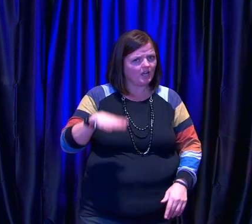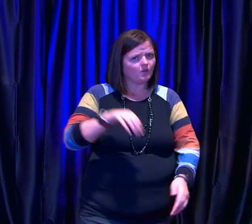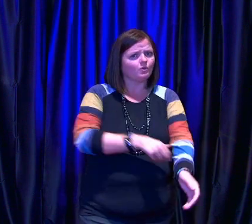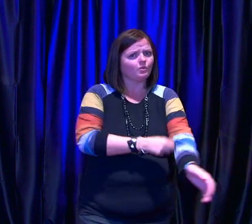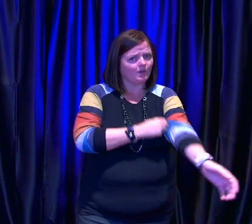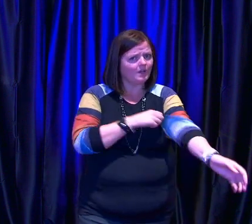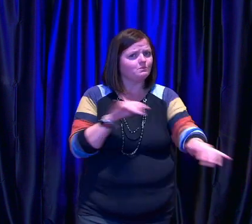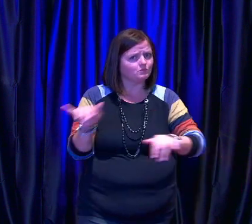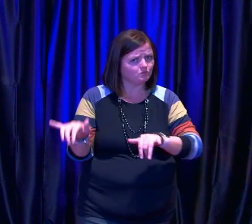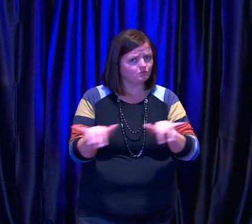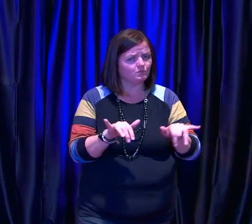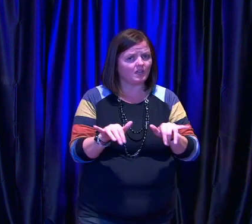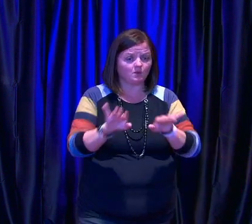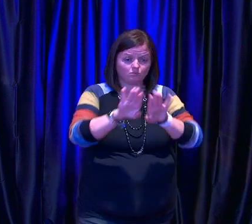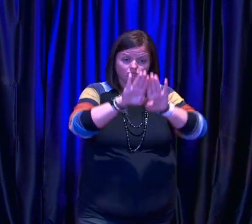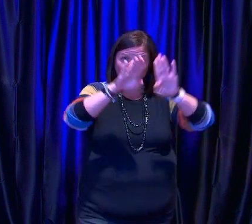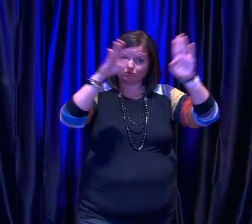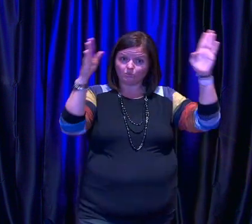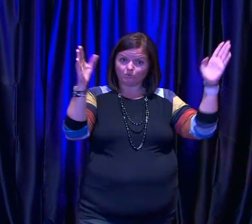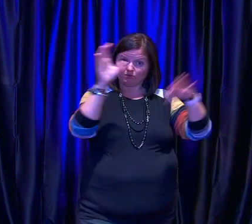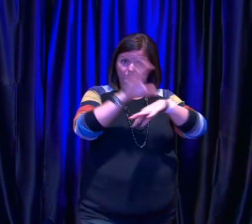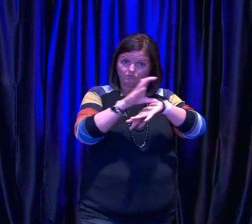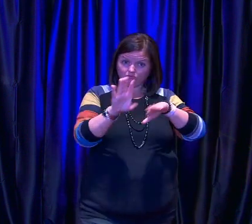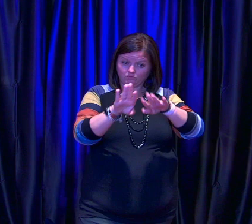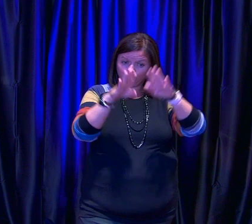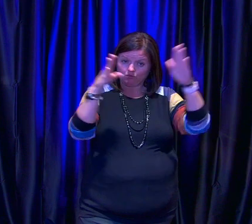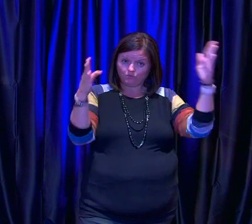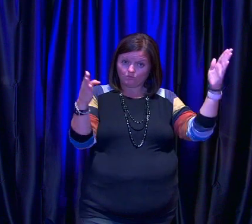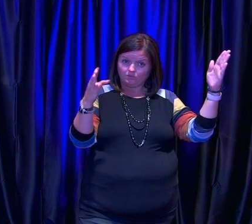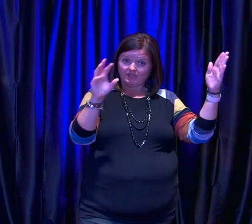of those things when the doors were open at the free methodist church and then